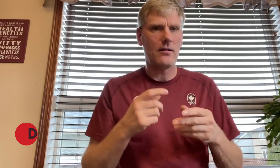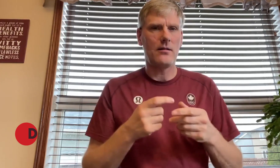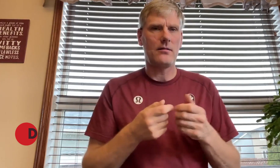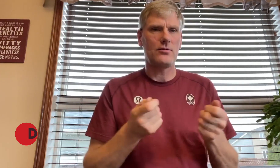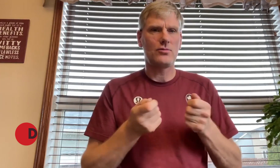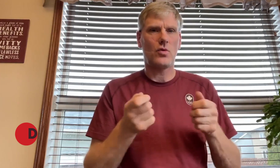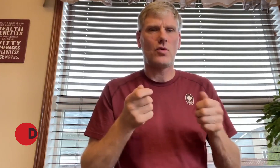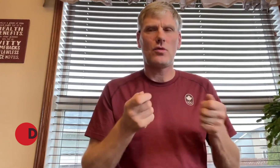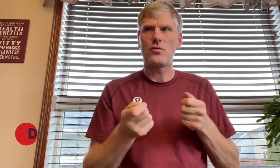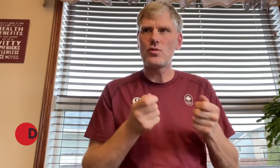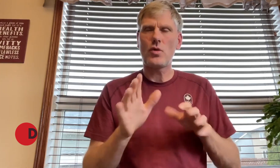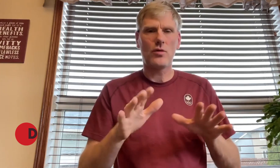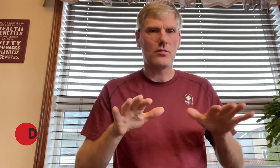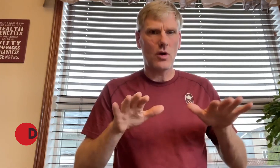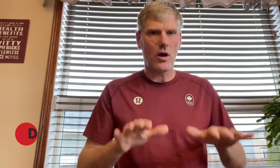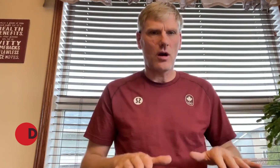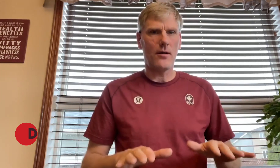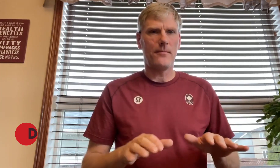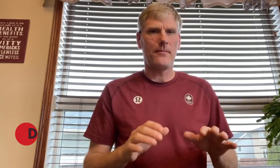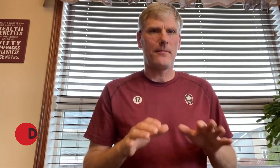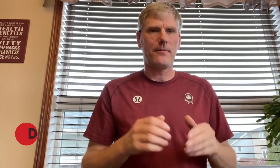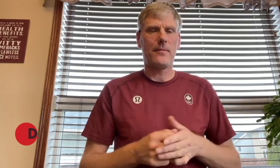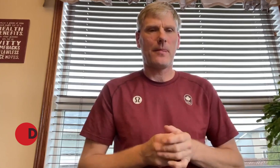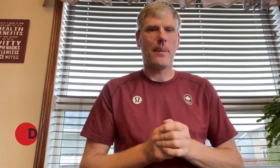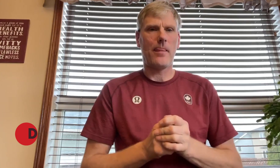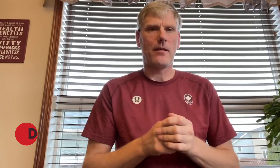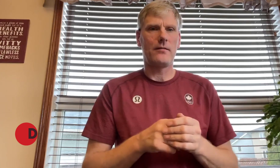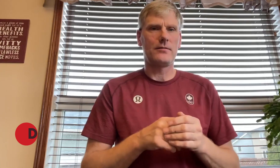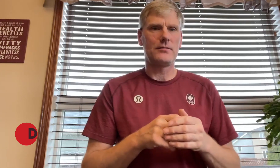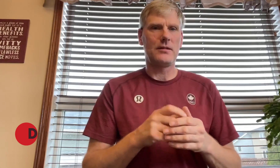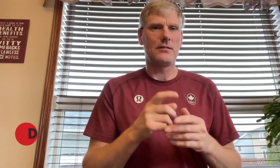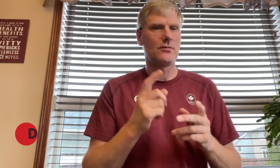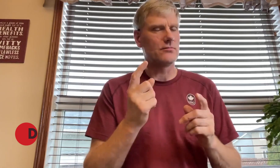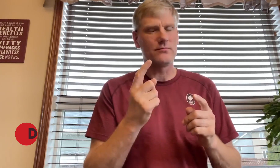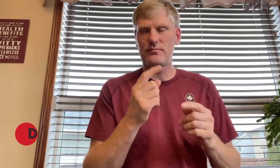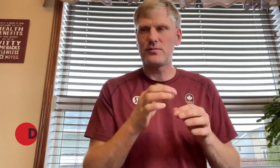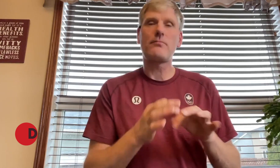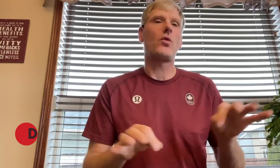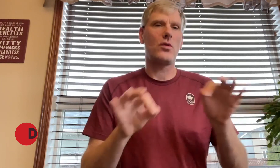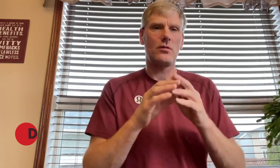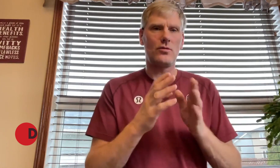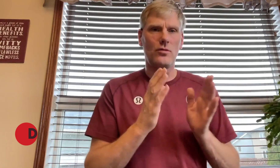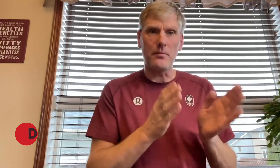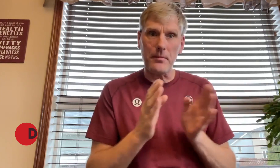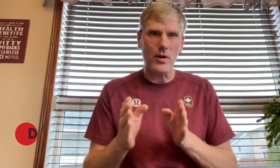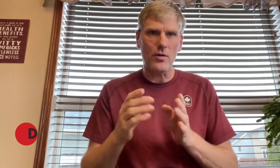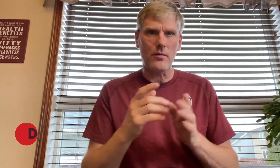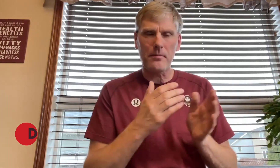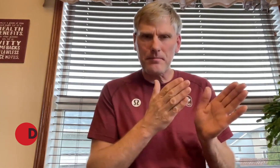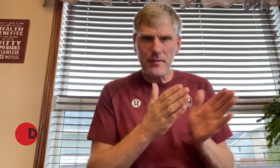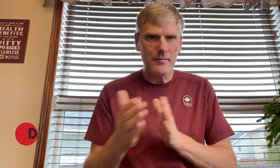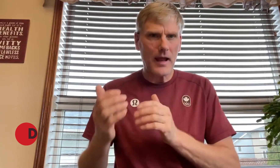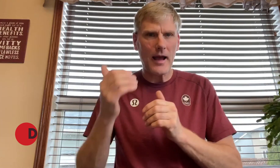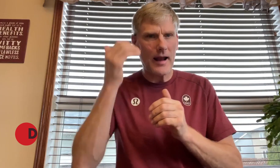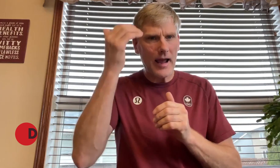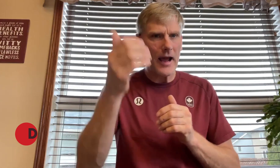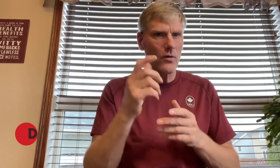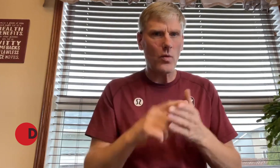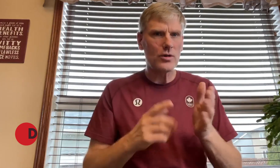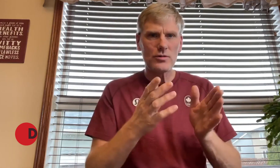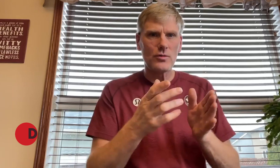control your calmness, and it's important to prepare ahead;